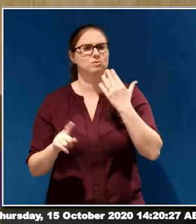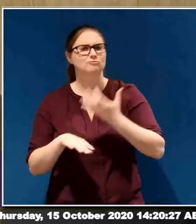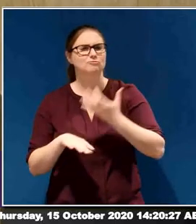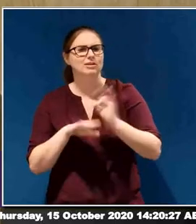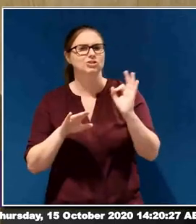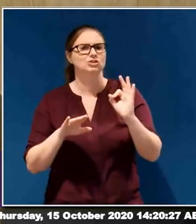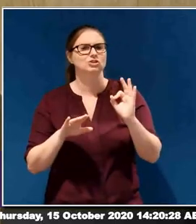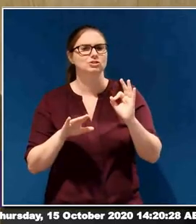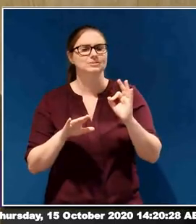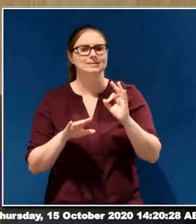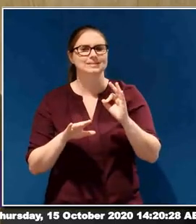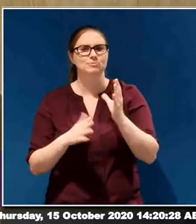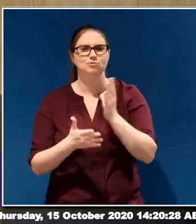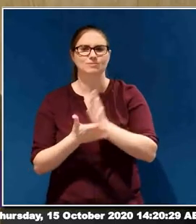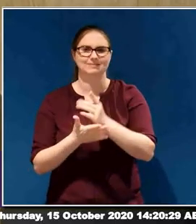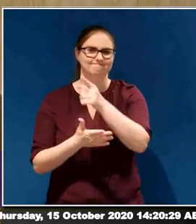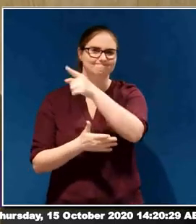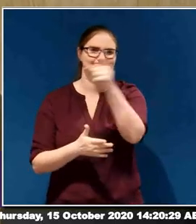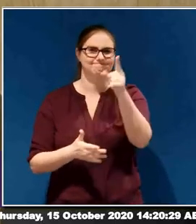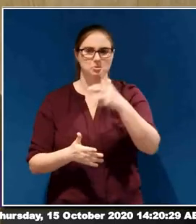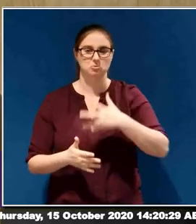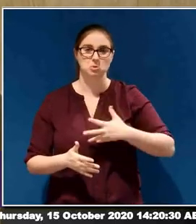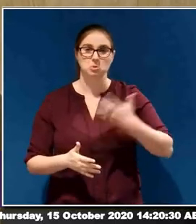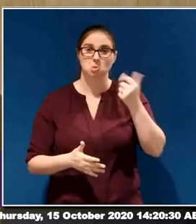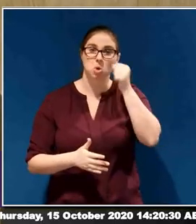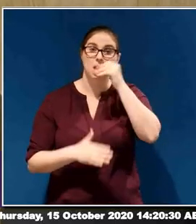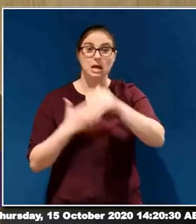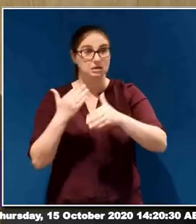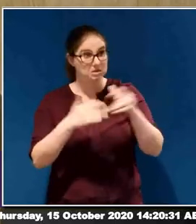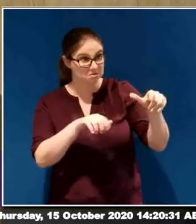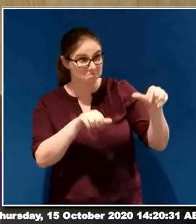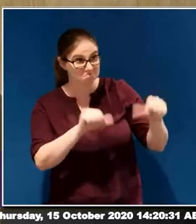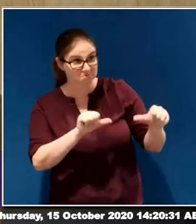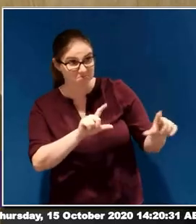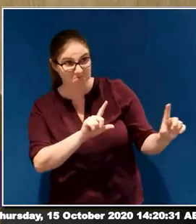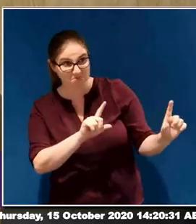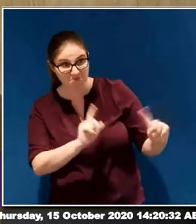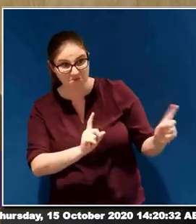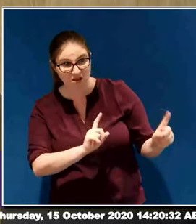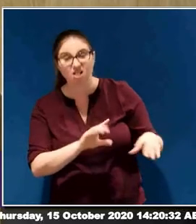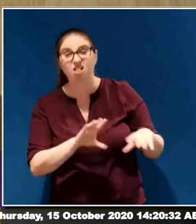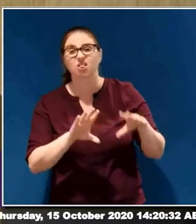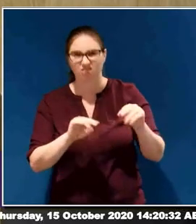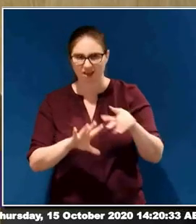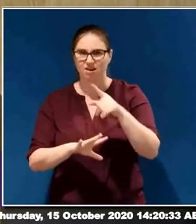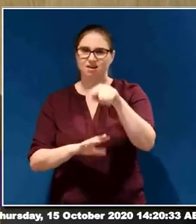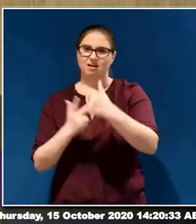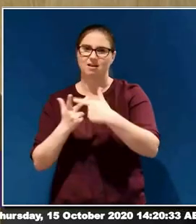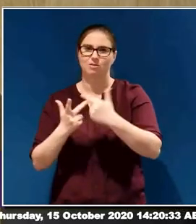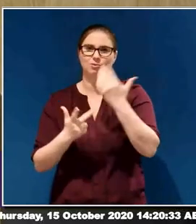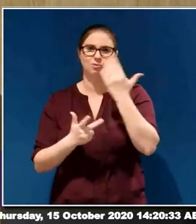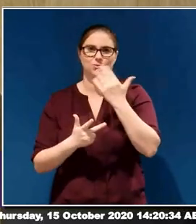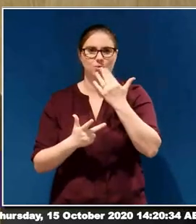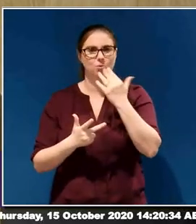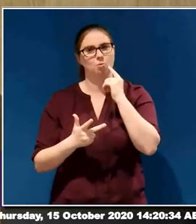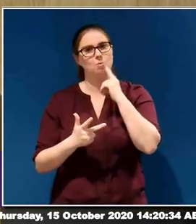So we really have no choice but to wait, unless the families go to a private school and that has sometimes been the case, they've just moved